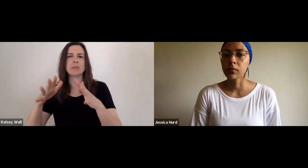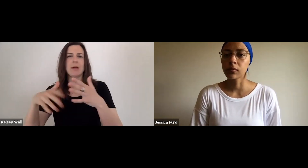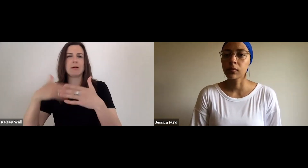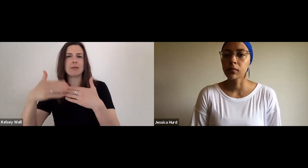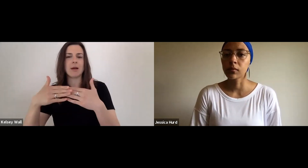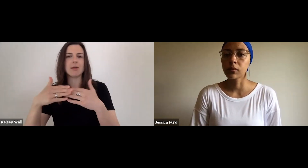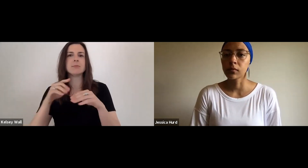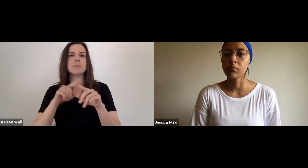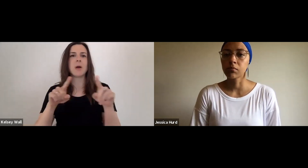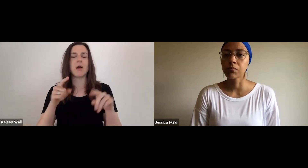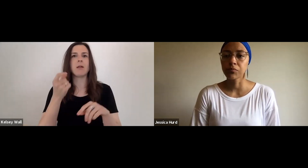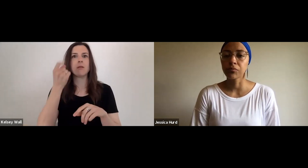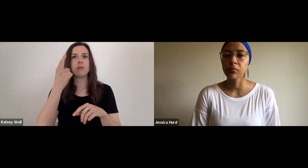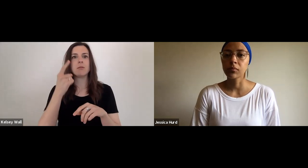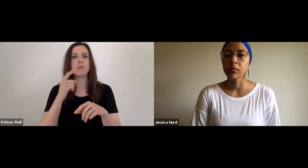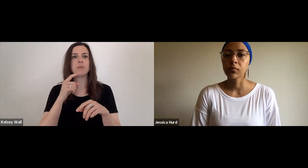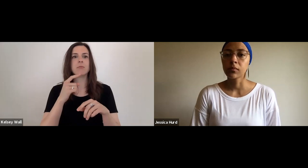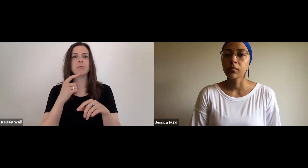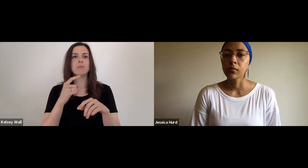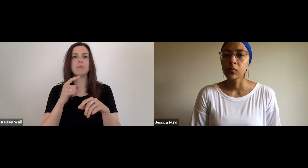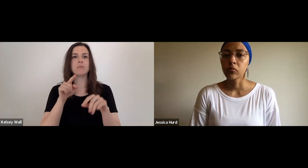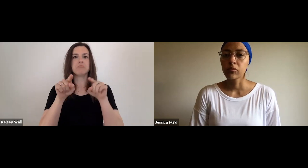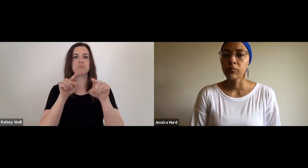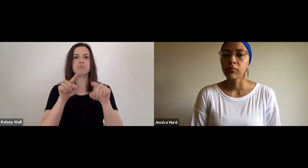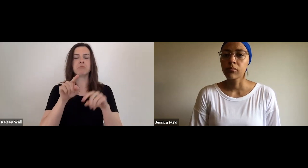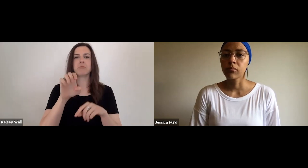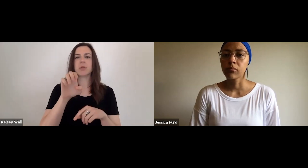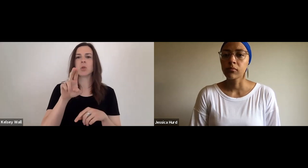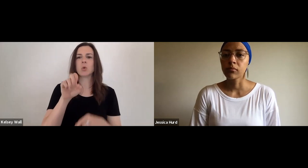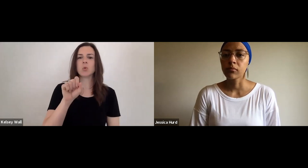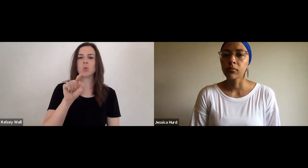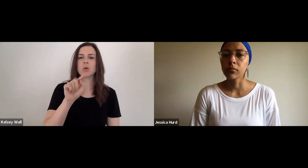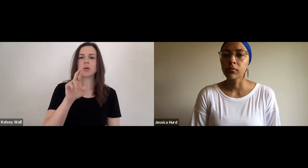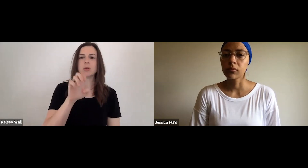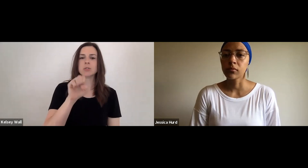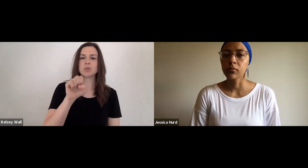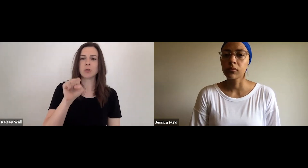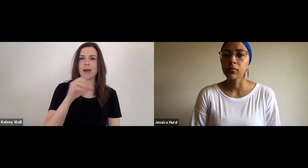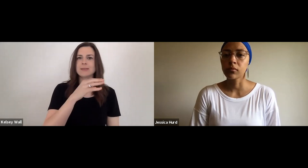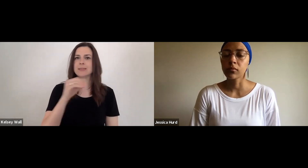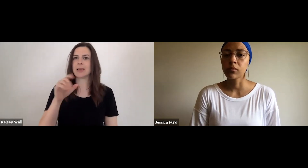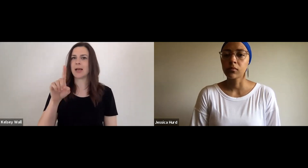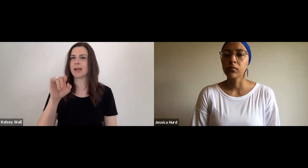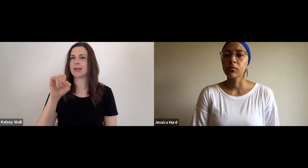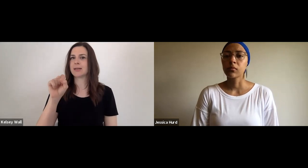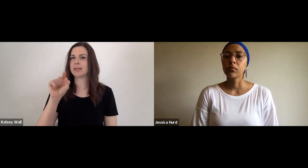First, we want to talk about, like, eustress and anxiety and understanding what the difference between those things are.